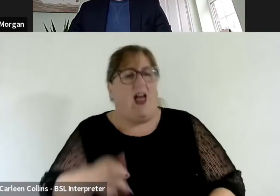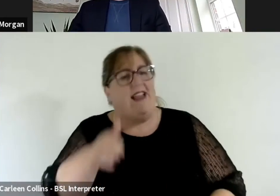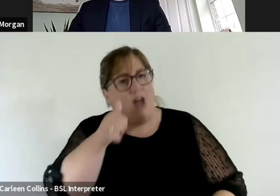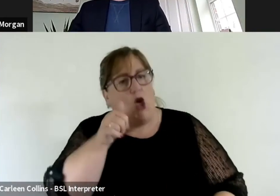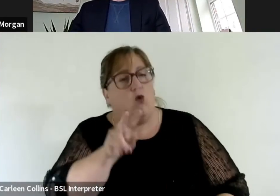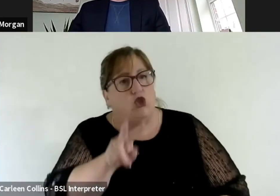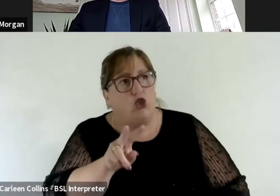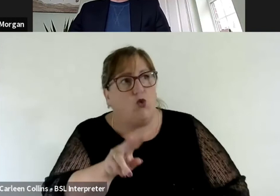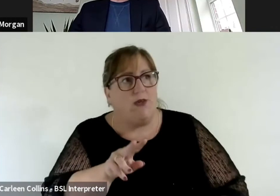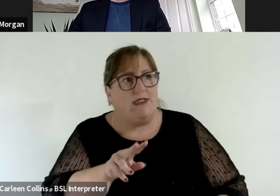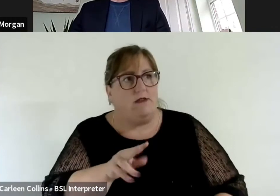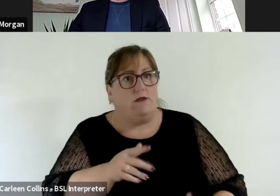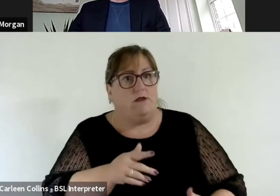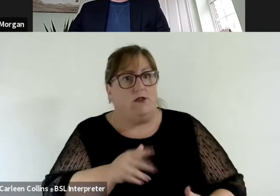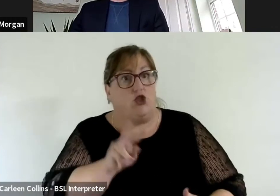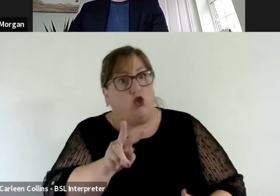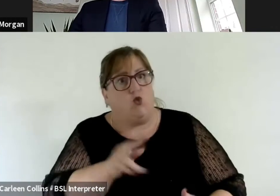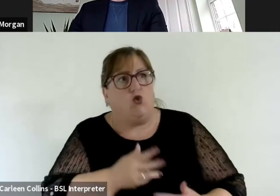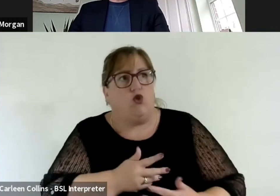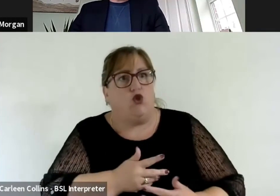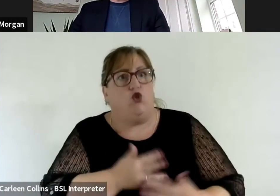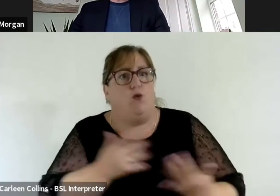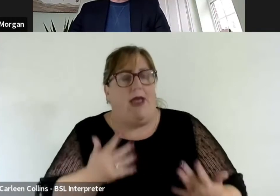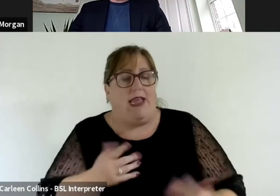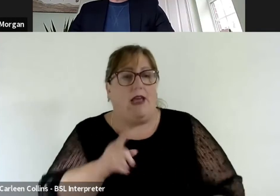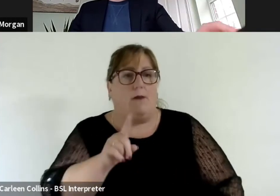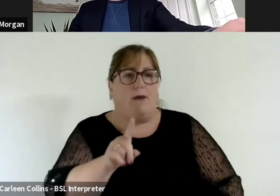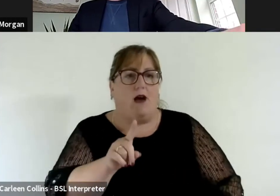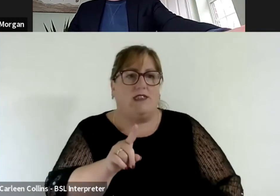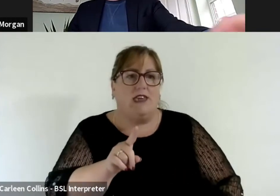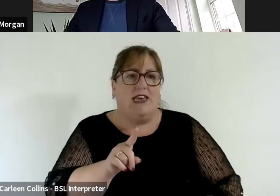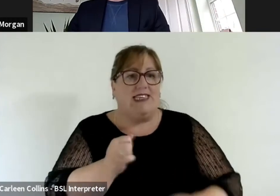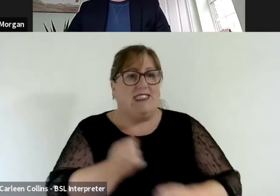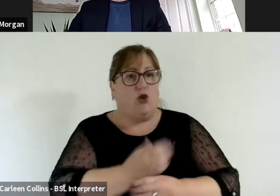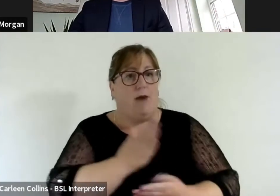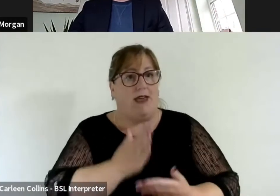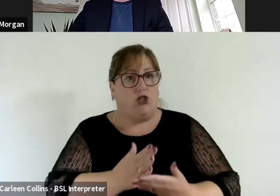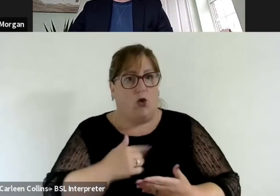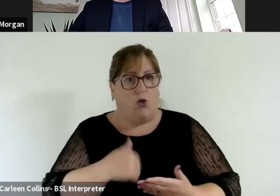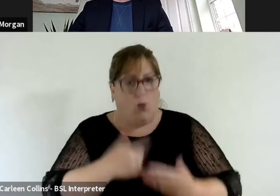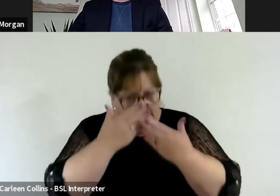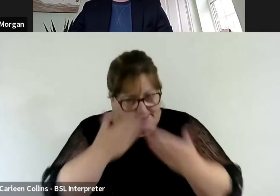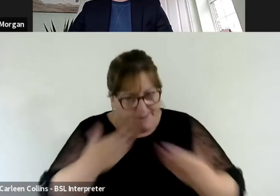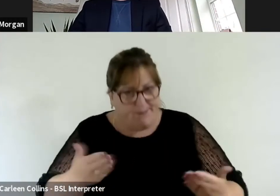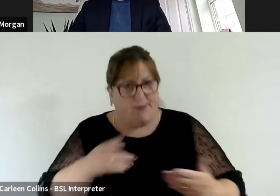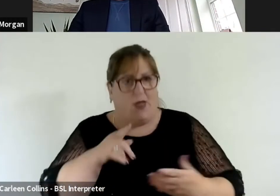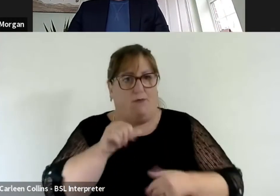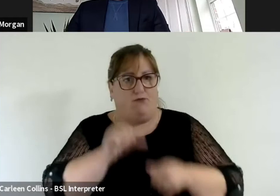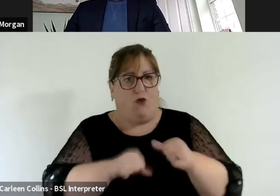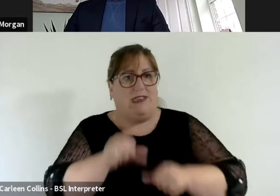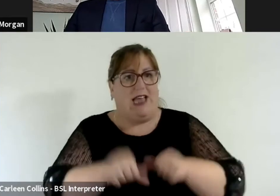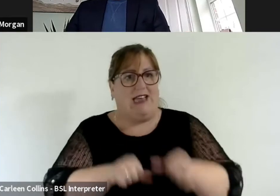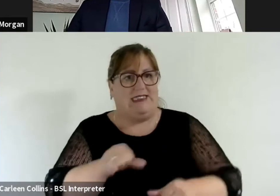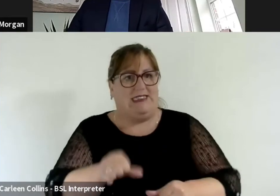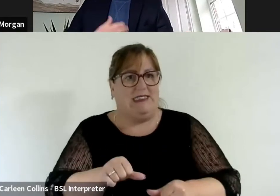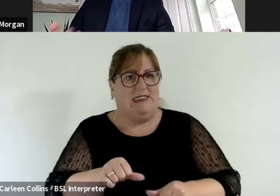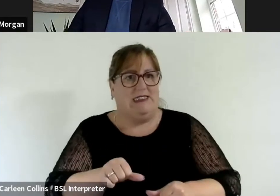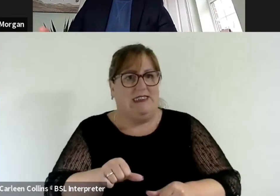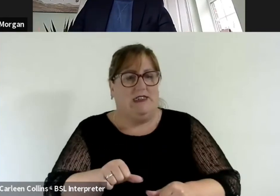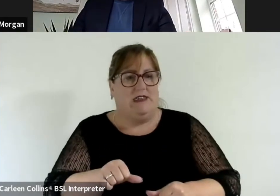Out of I think it's 9,000 recruitment campaigns last year there were only two breaches.